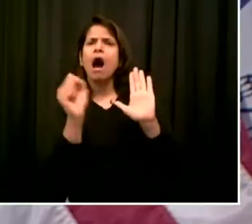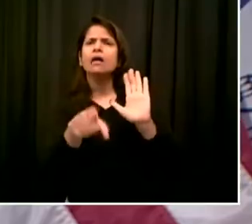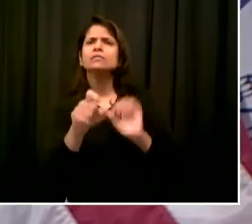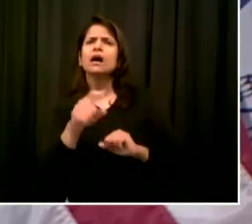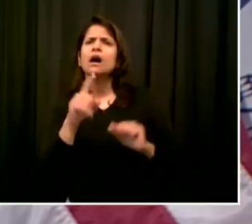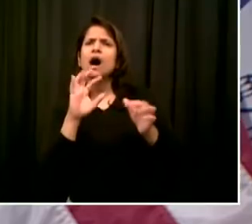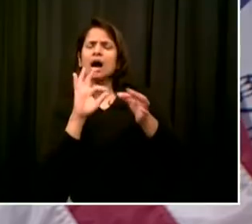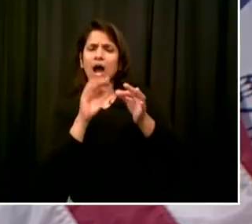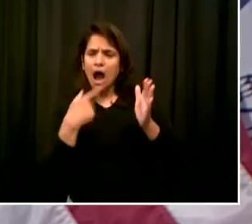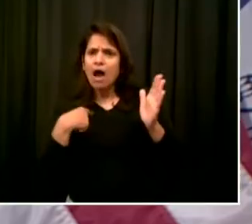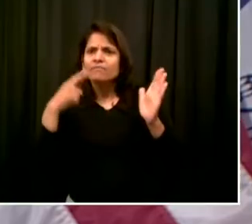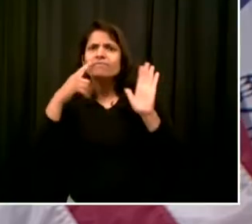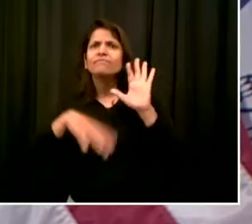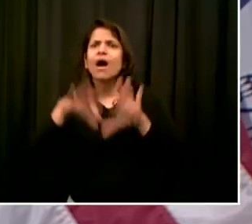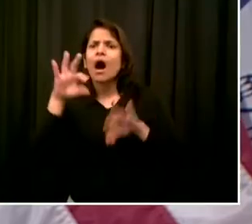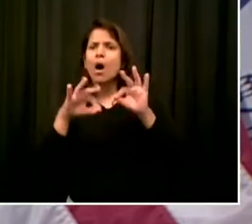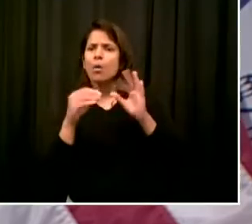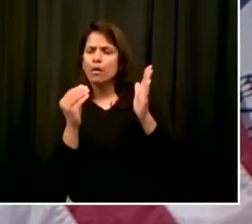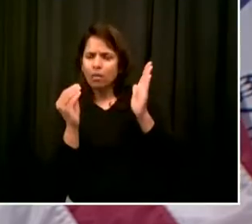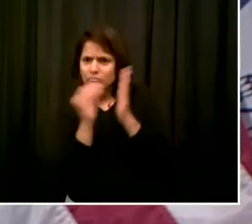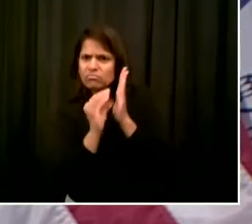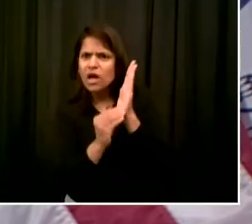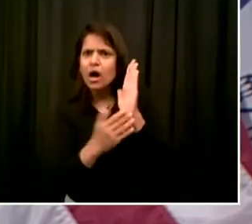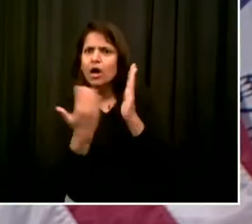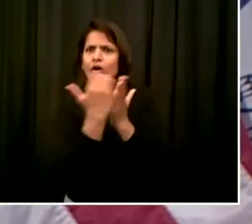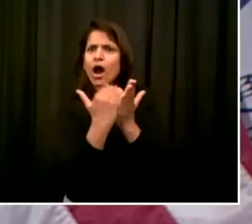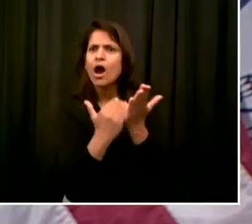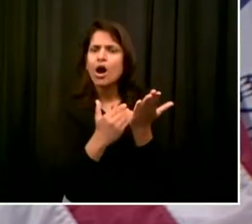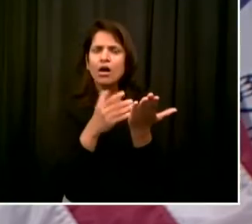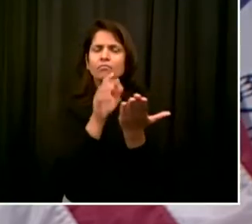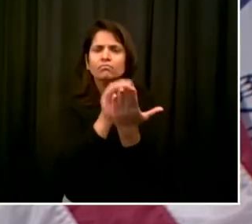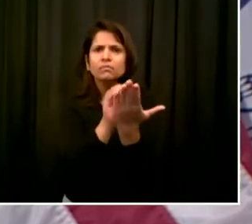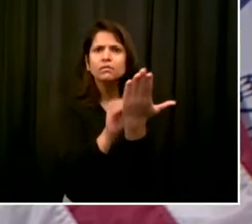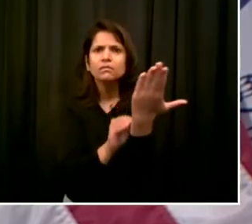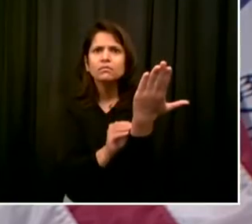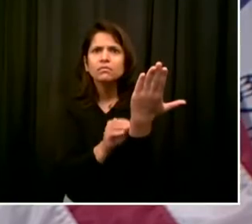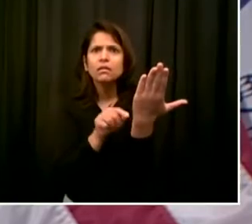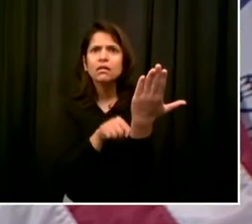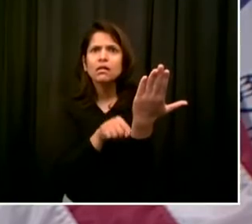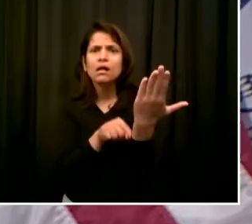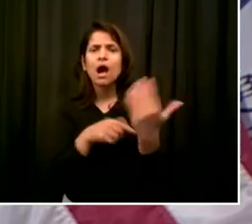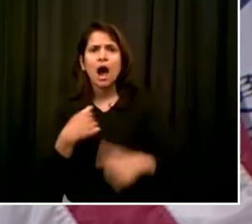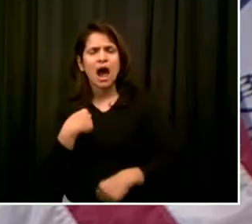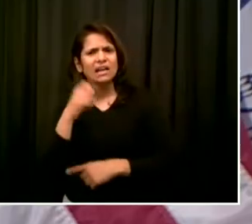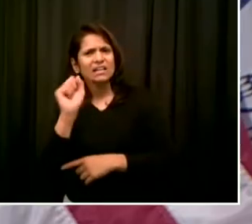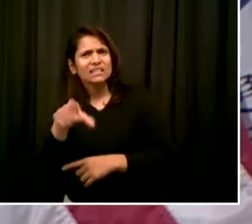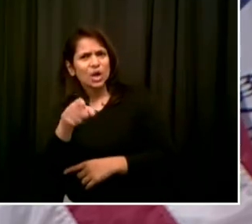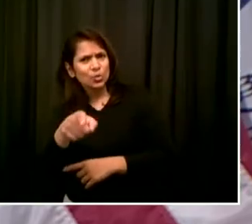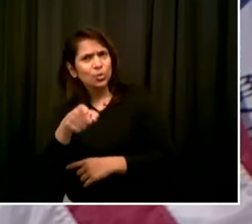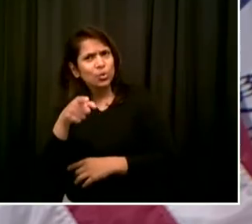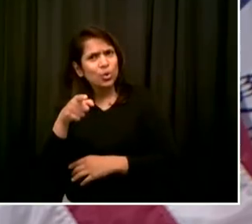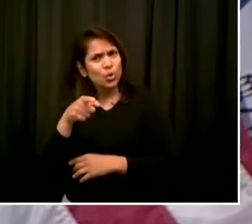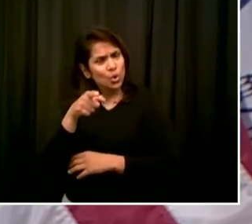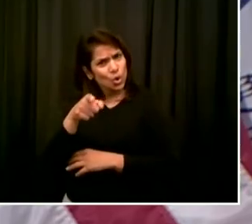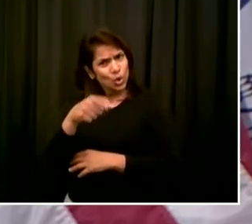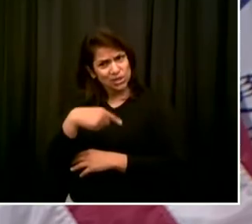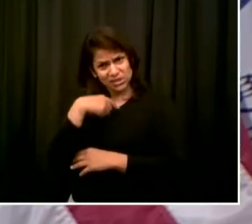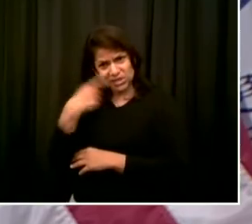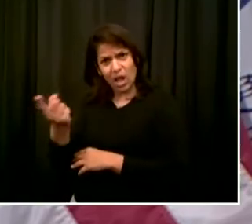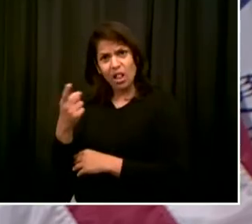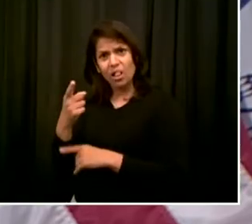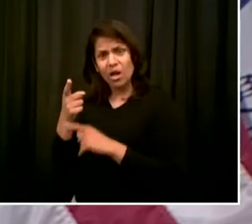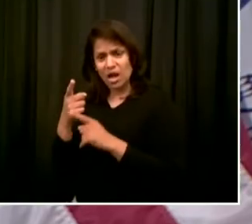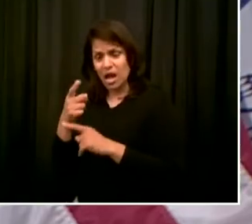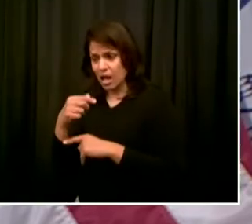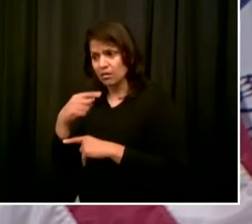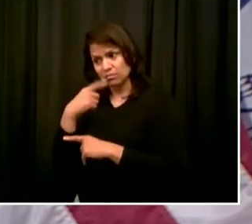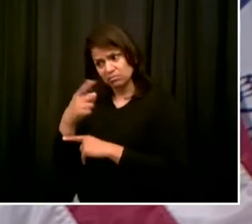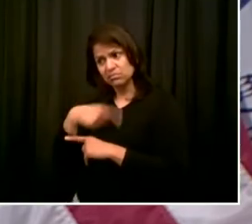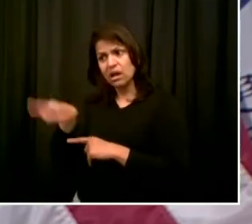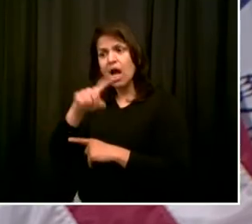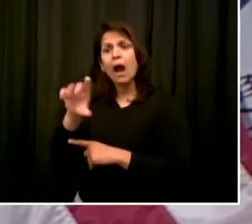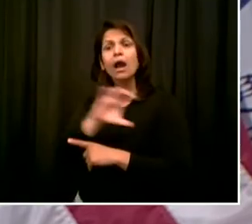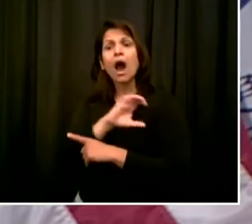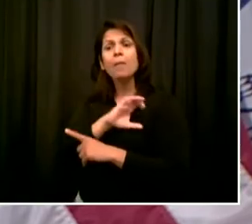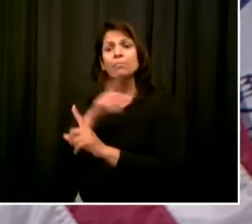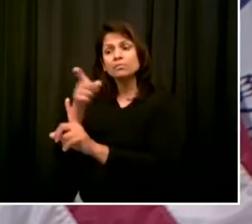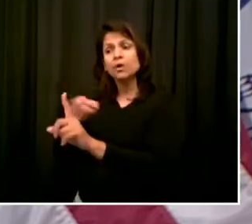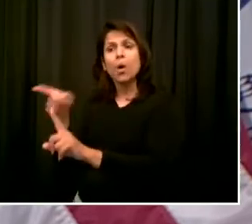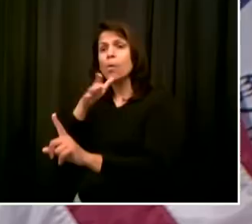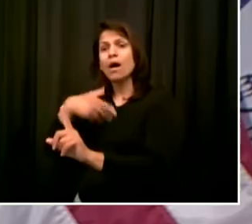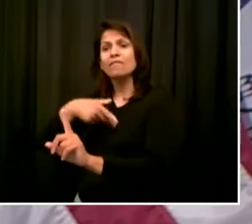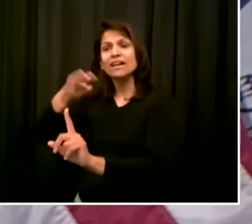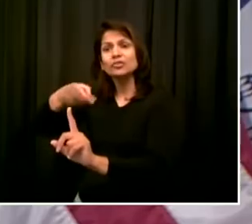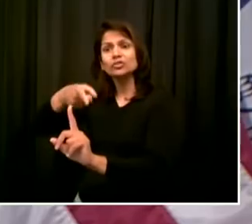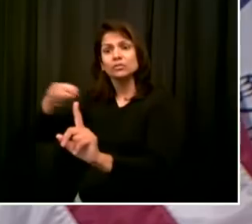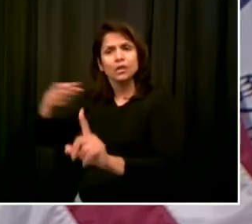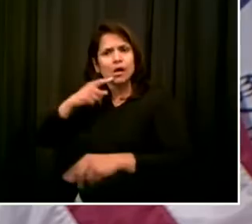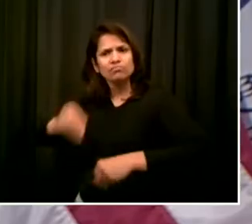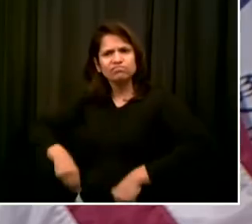FOR THE DISCIPLINARY !óEúRECORD